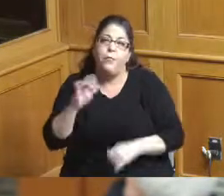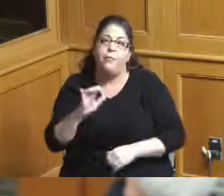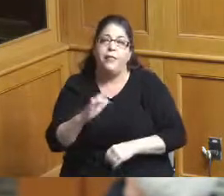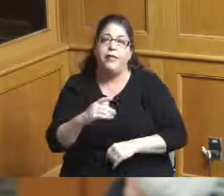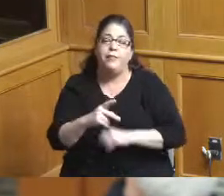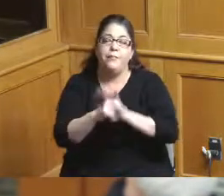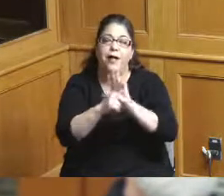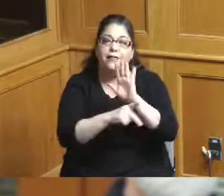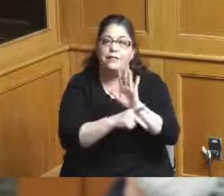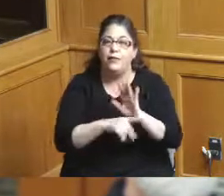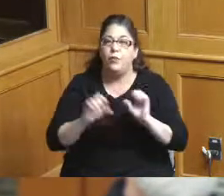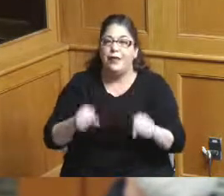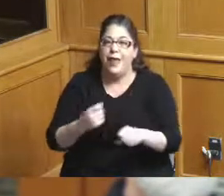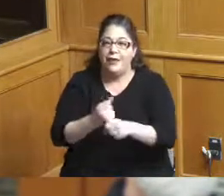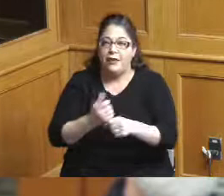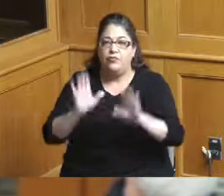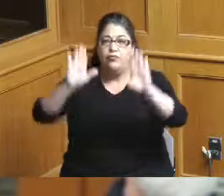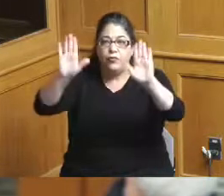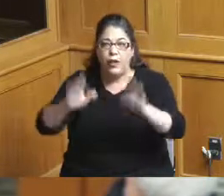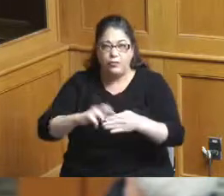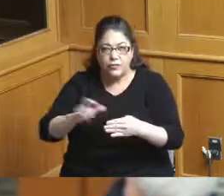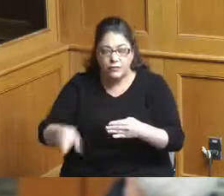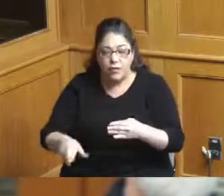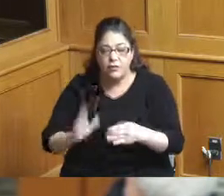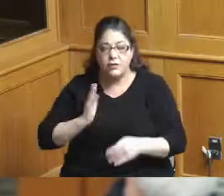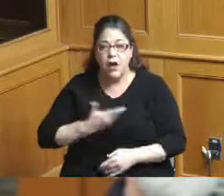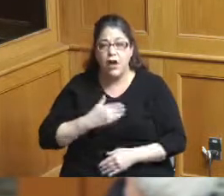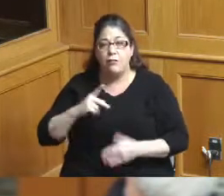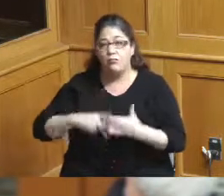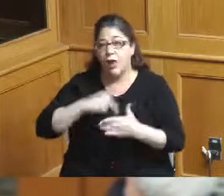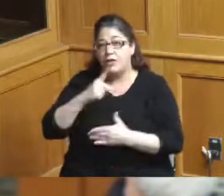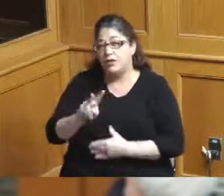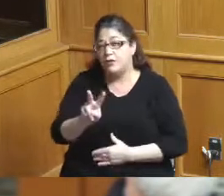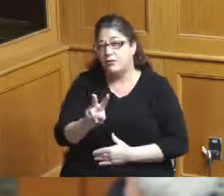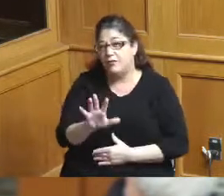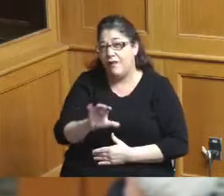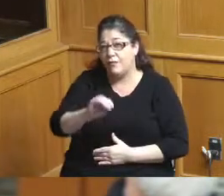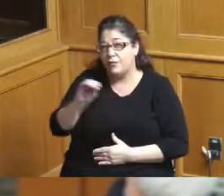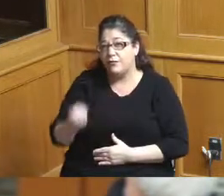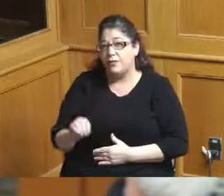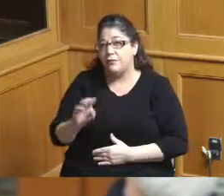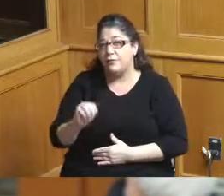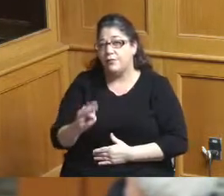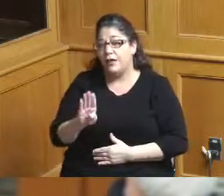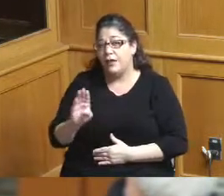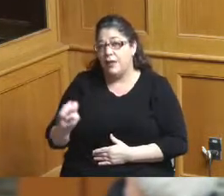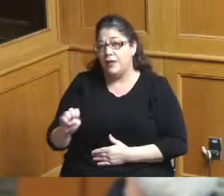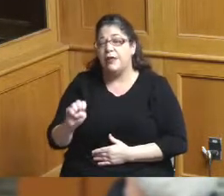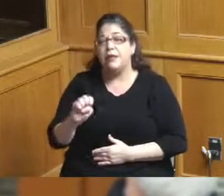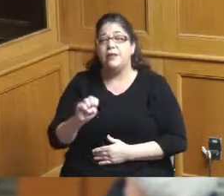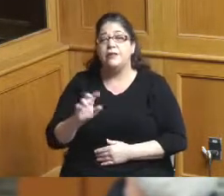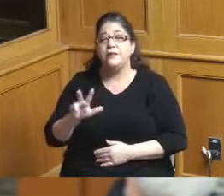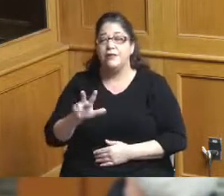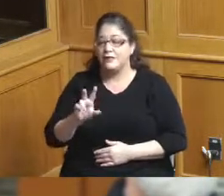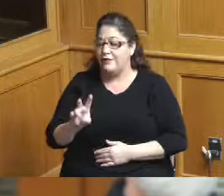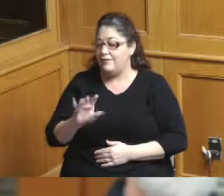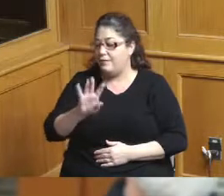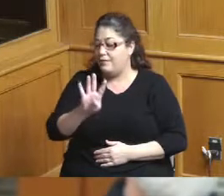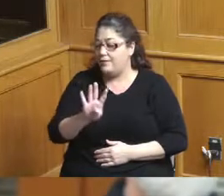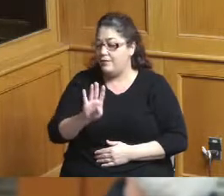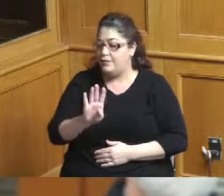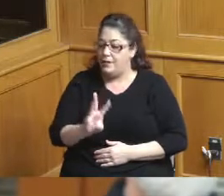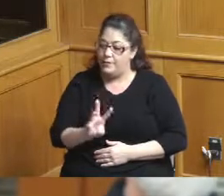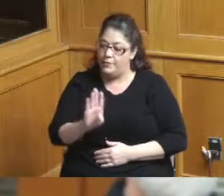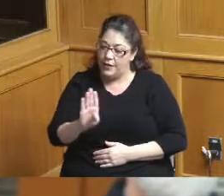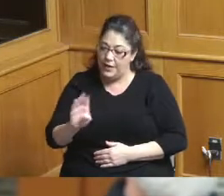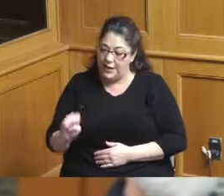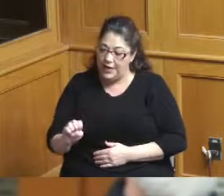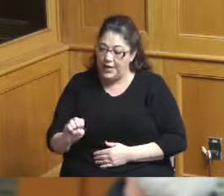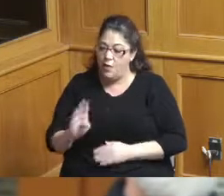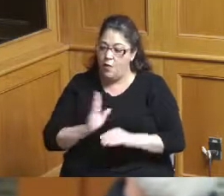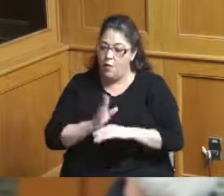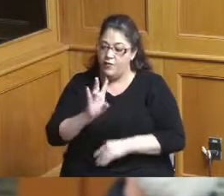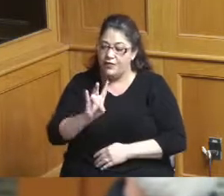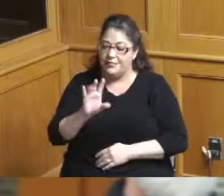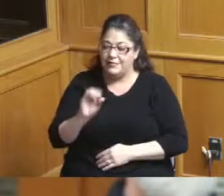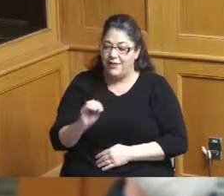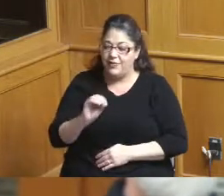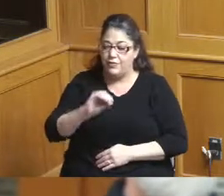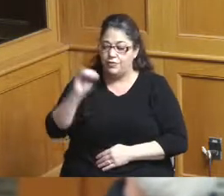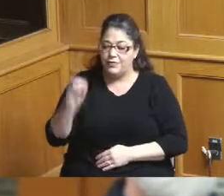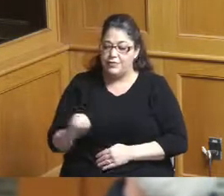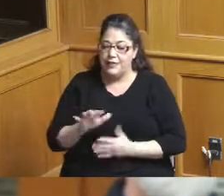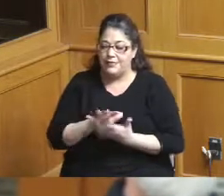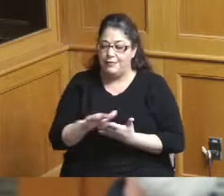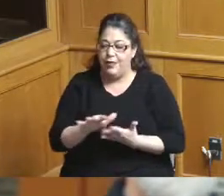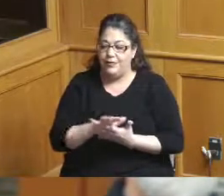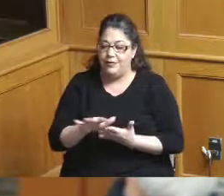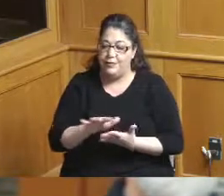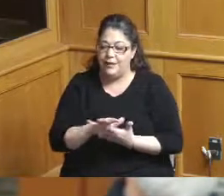get we can get great results on our project 25 MBE 7 WBE 30 SBE over 70 percent spending in these